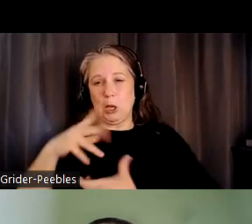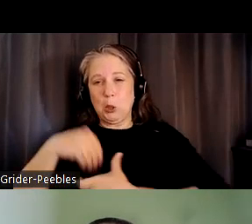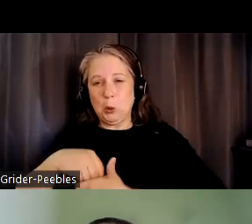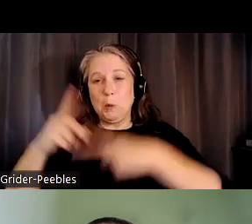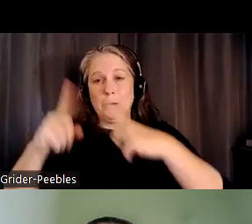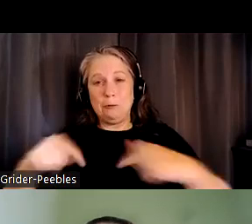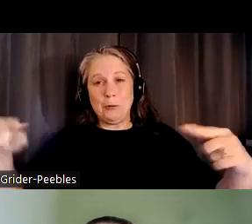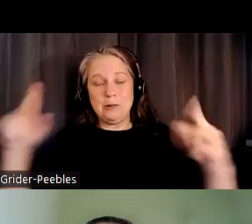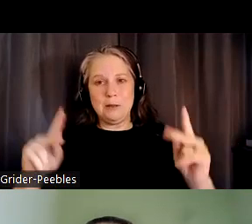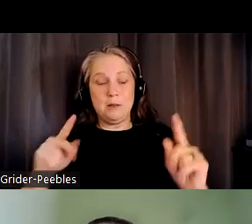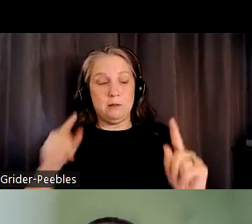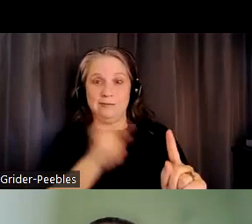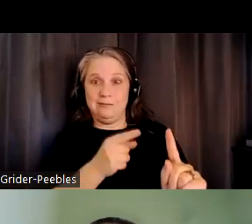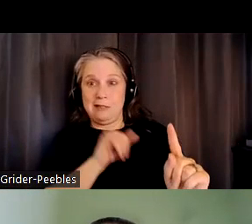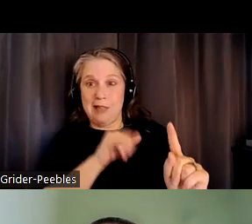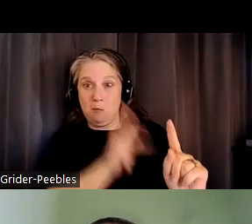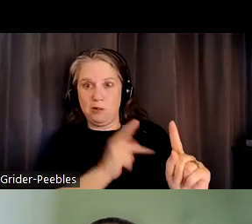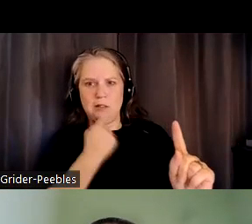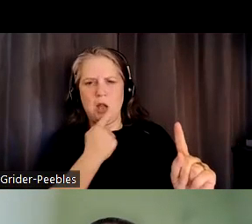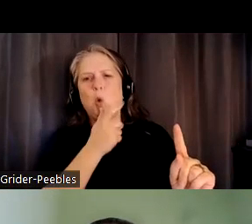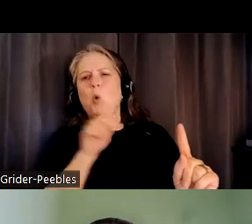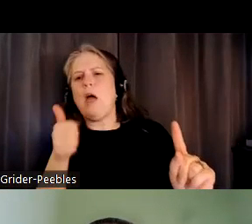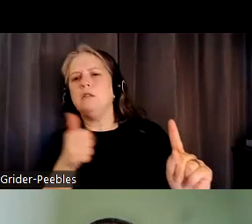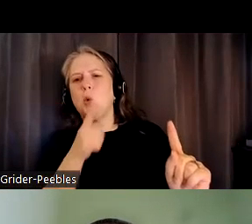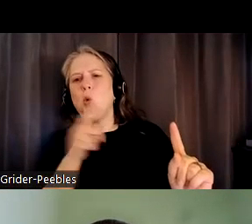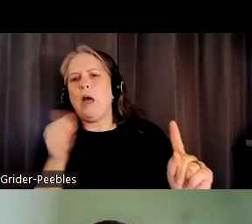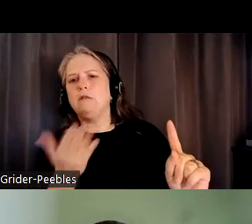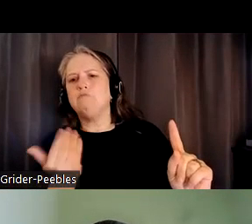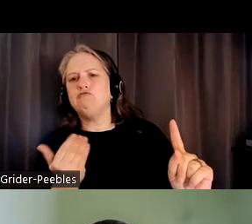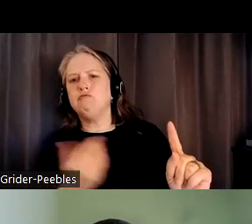and ask them who else they know that can add their voice to the story.